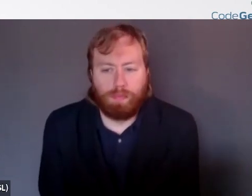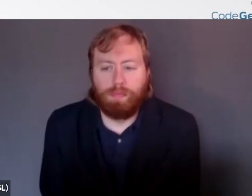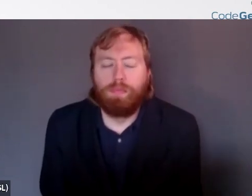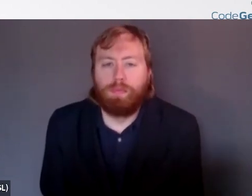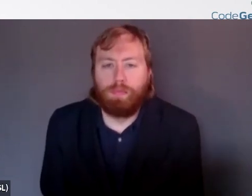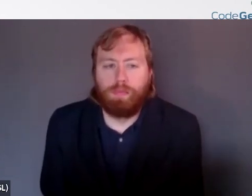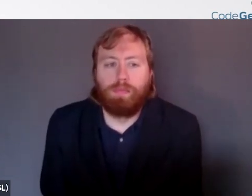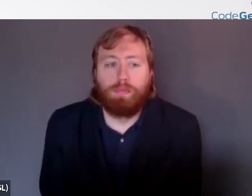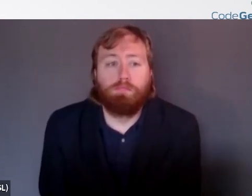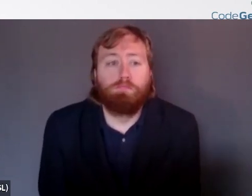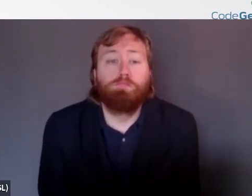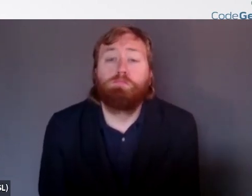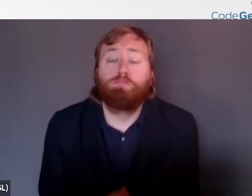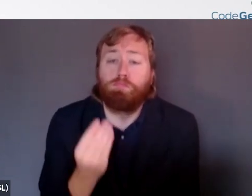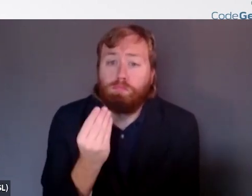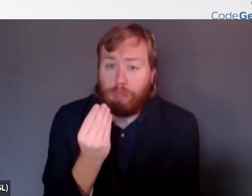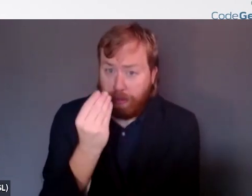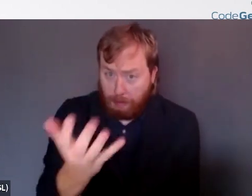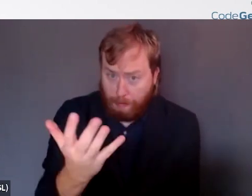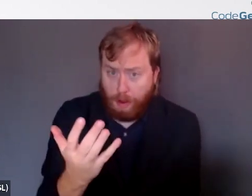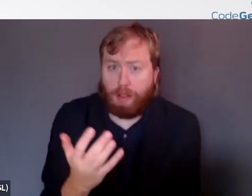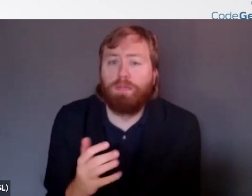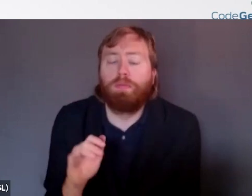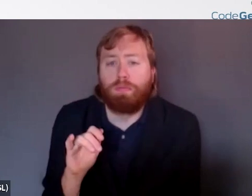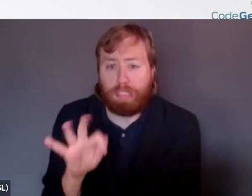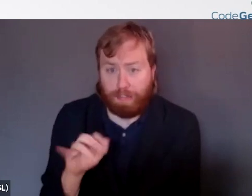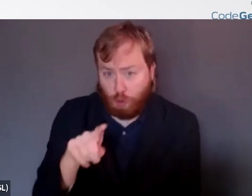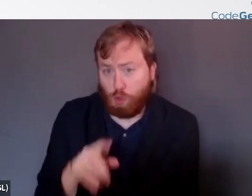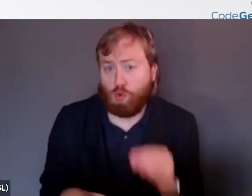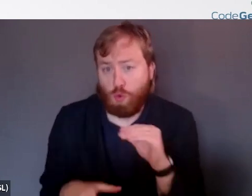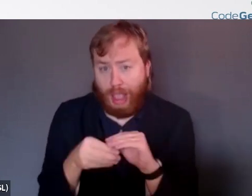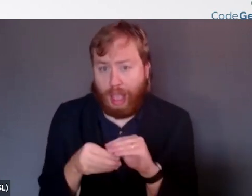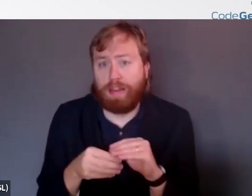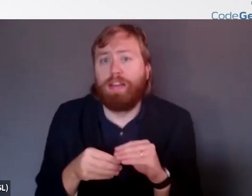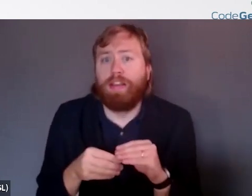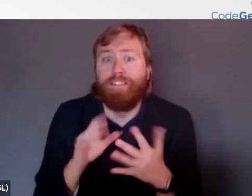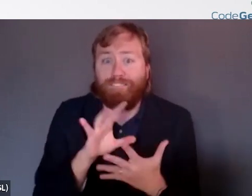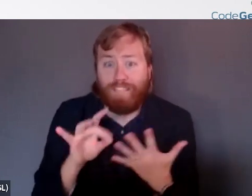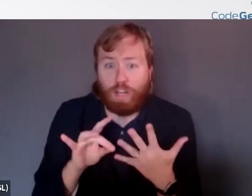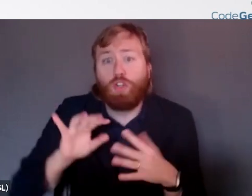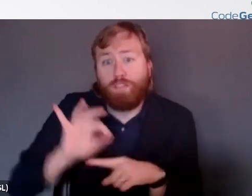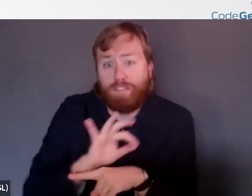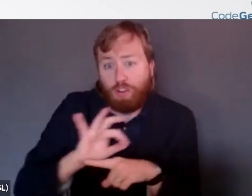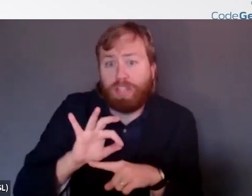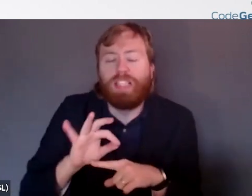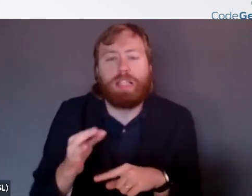Something to be aware of is that if you are adding features or functions that benefit one set of users,